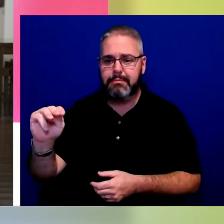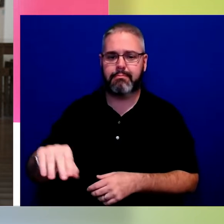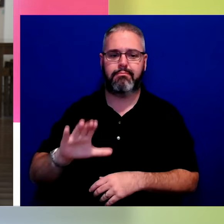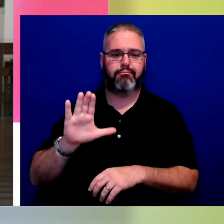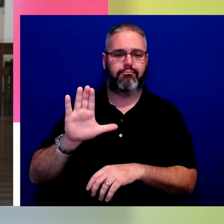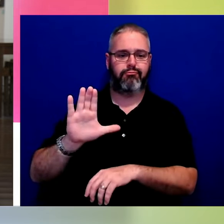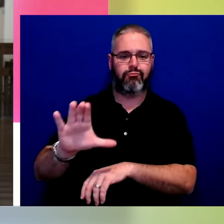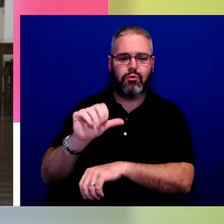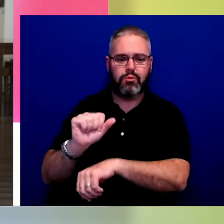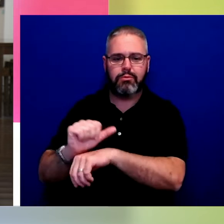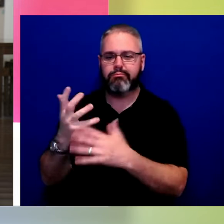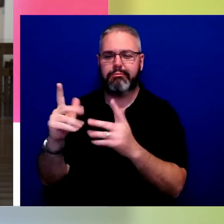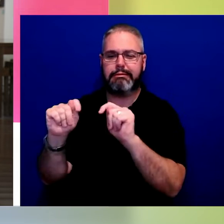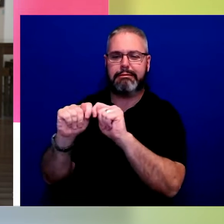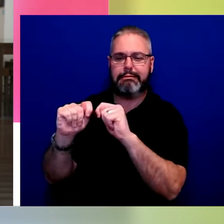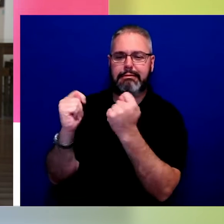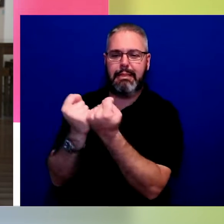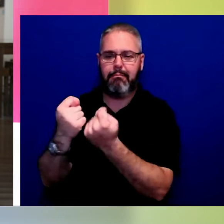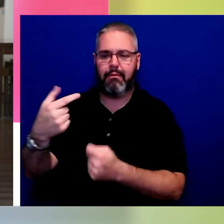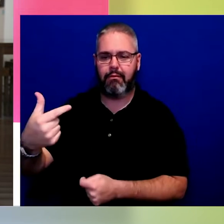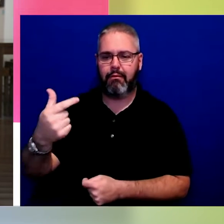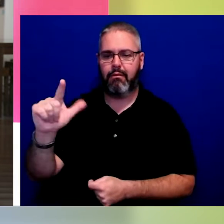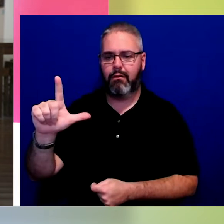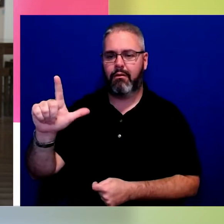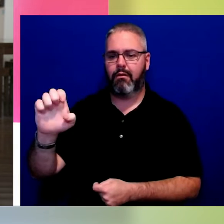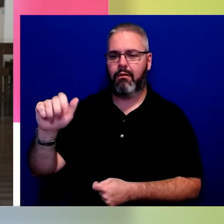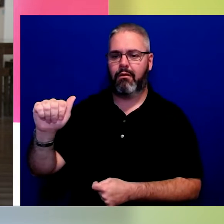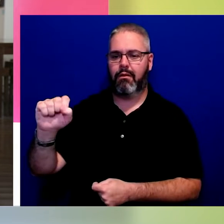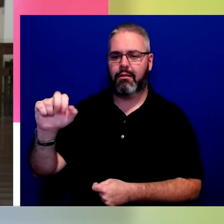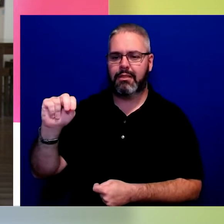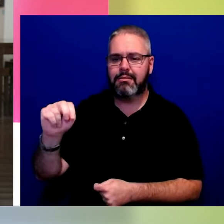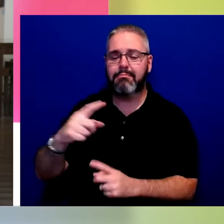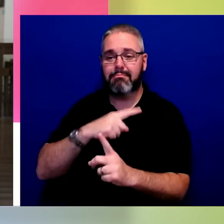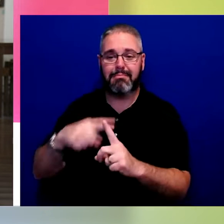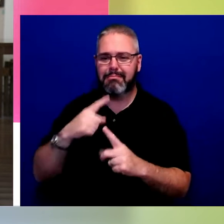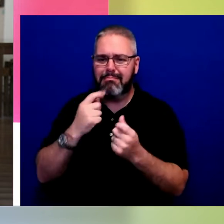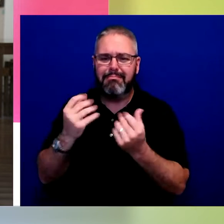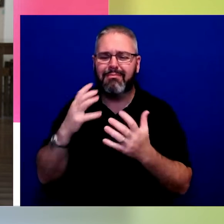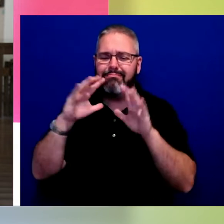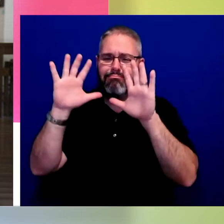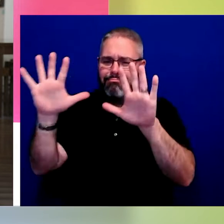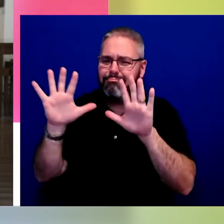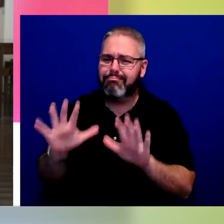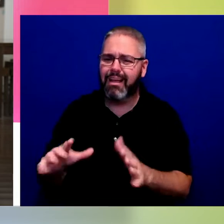You've charted a ton of it over the years. You've even got this amazing documentary, "Gleason",